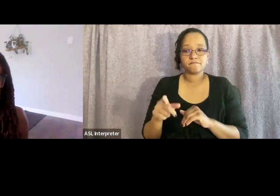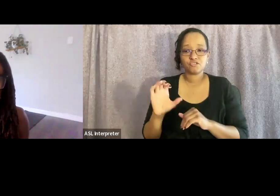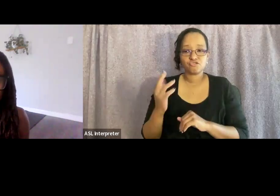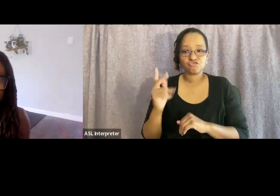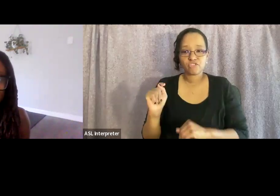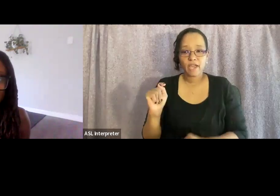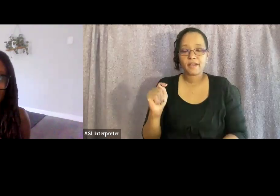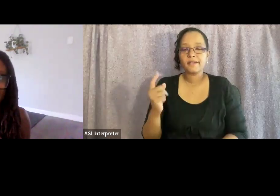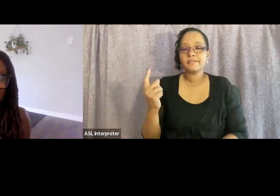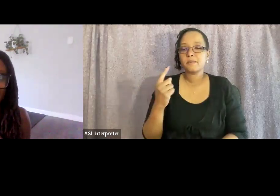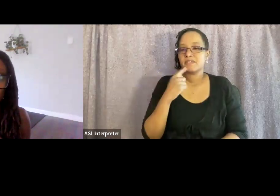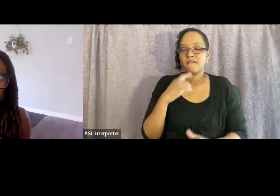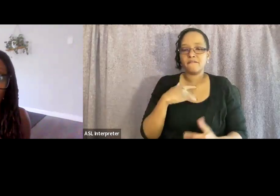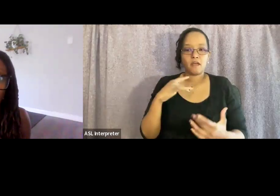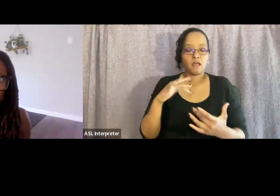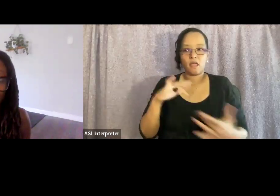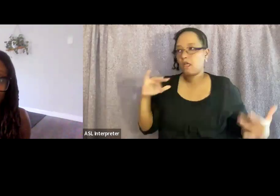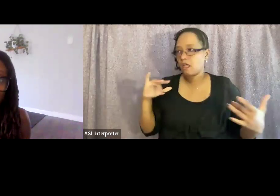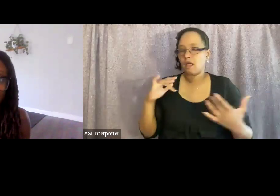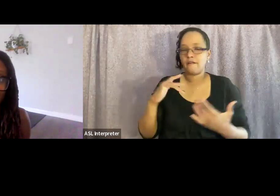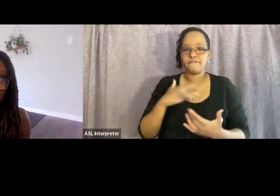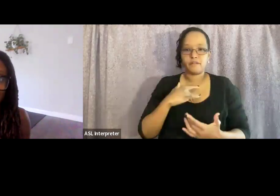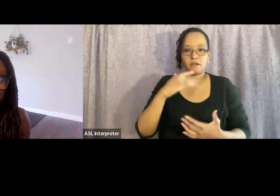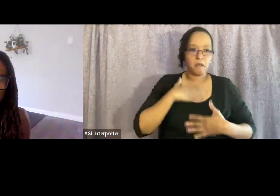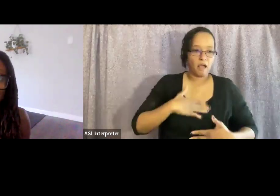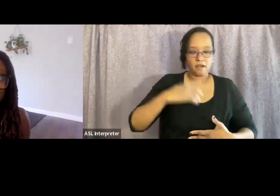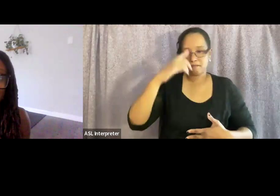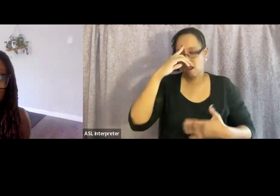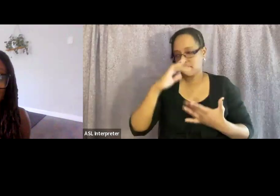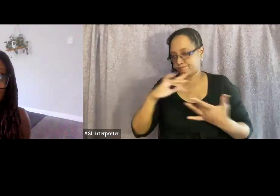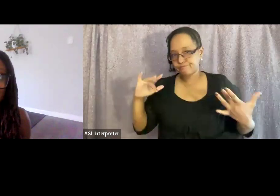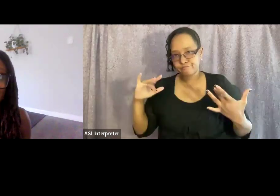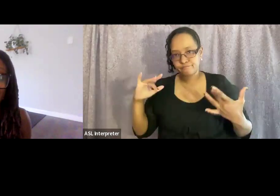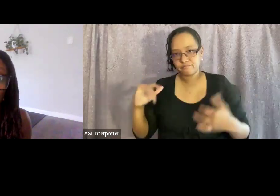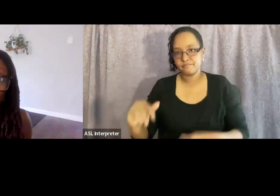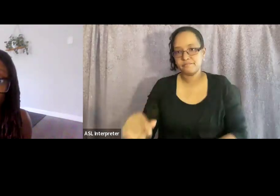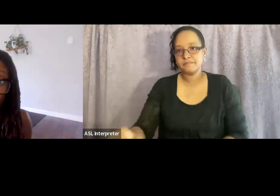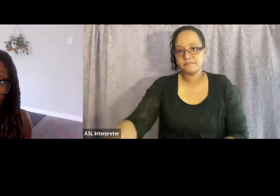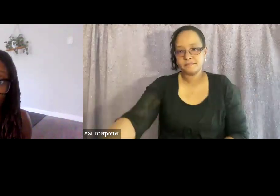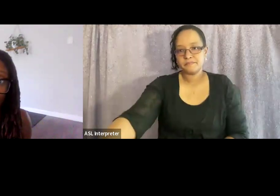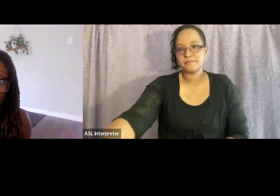Disoriented in body and mind. Disassociated.